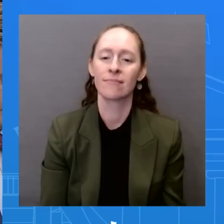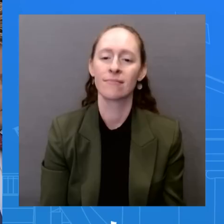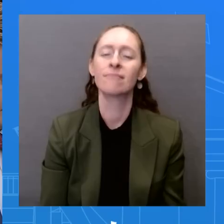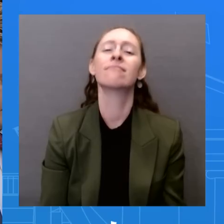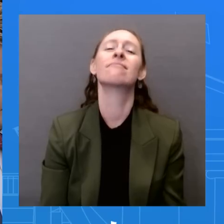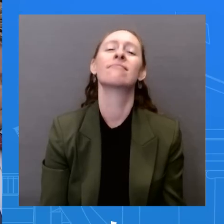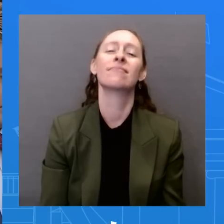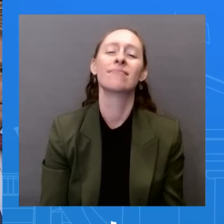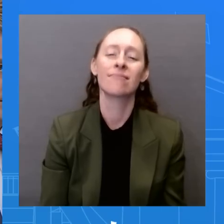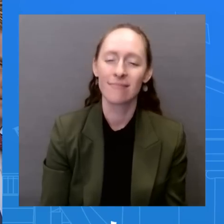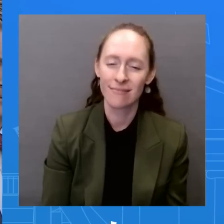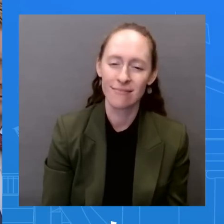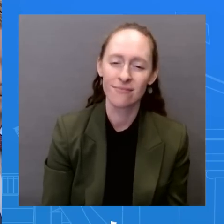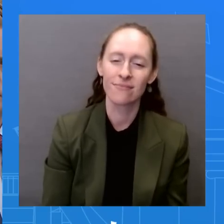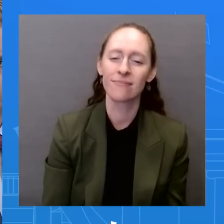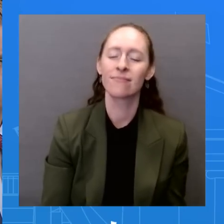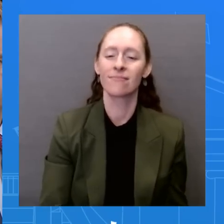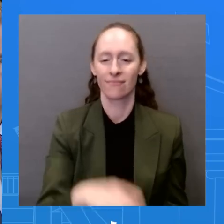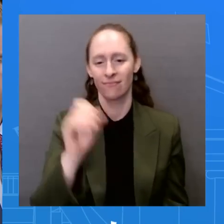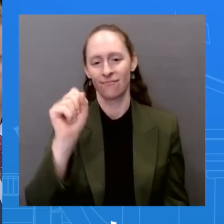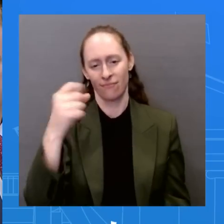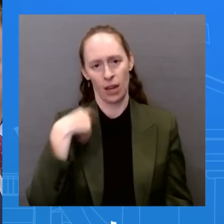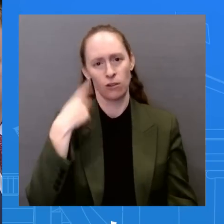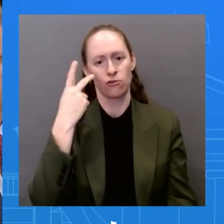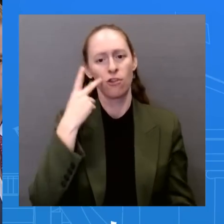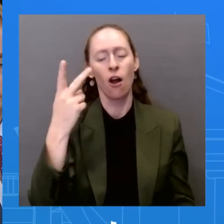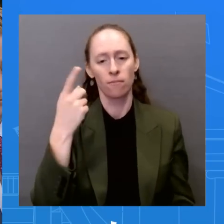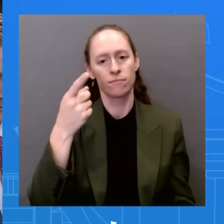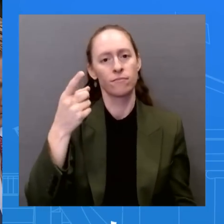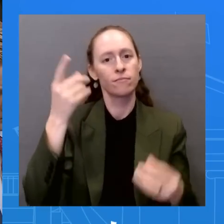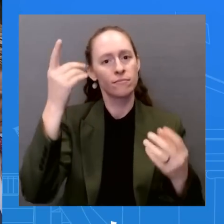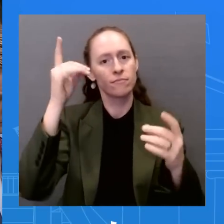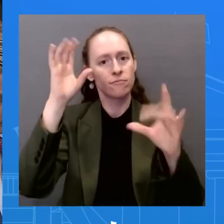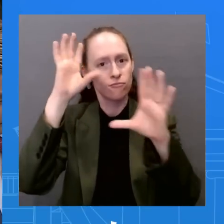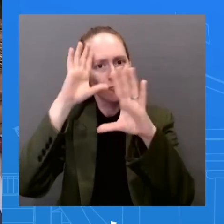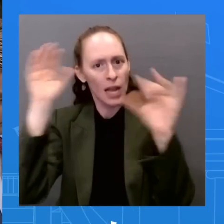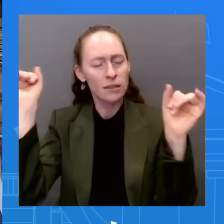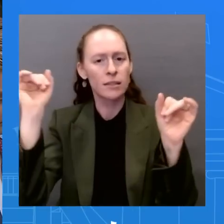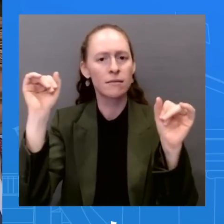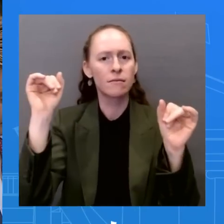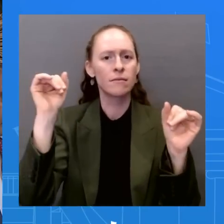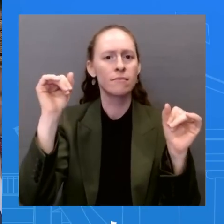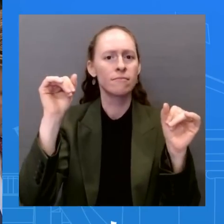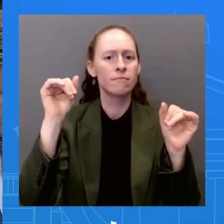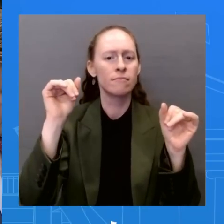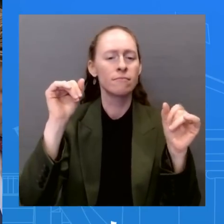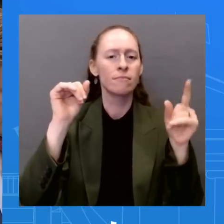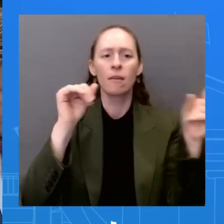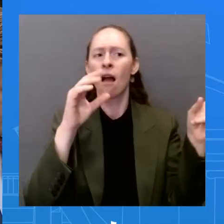discussed the Northern Ireland protocols. And I'm wondering if you can say specifically if the President discouraged her